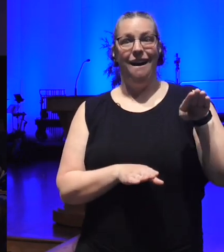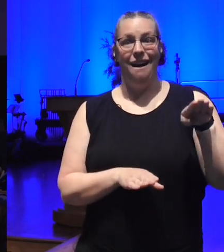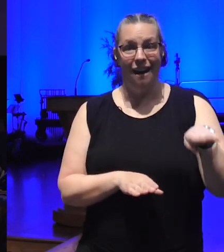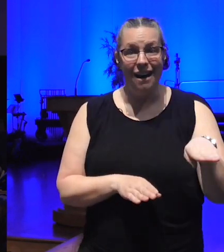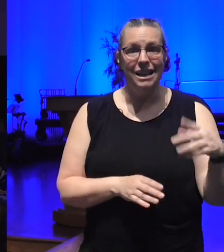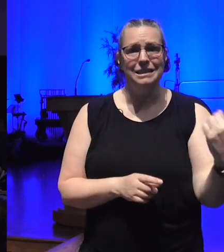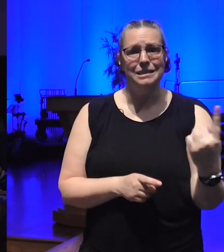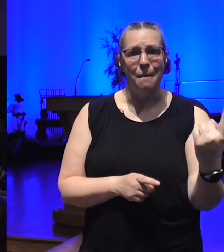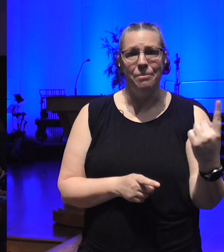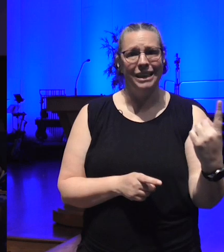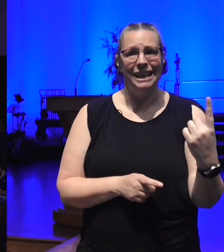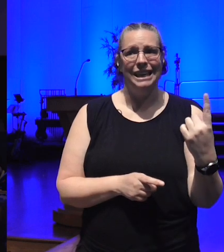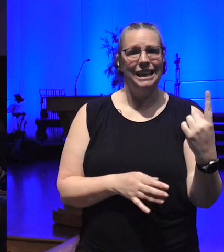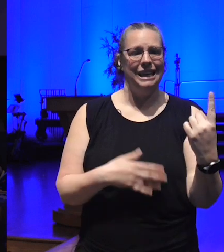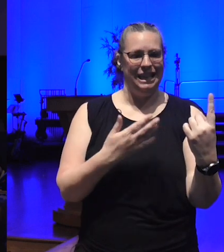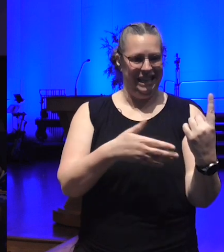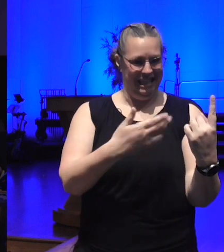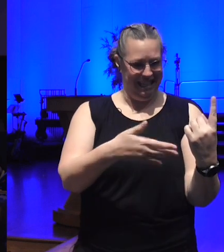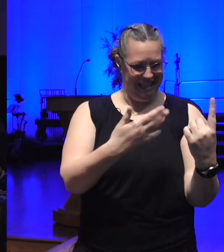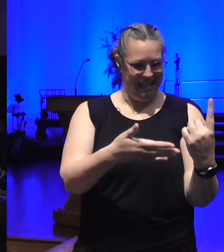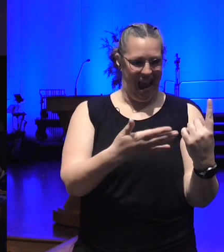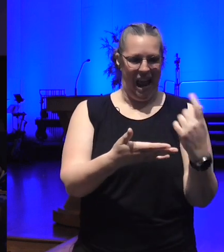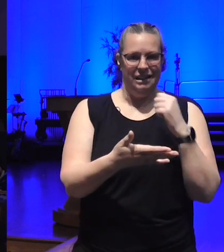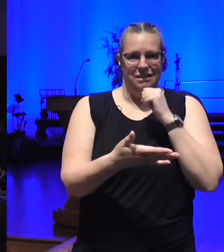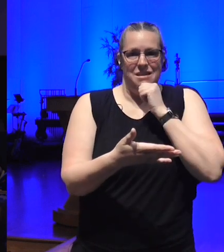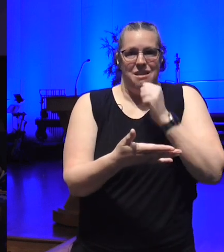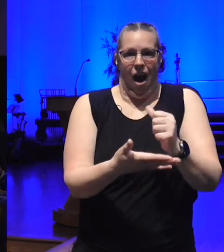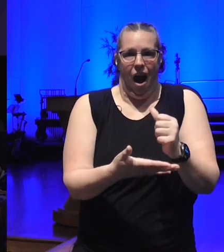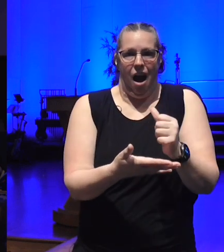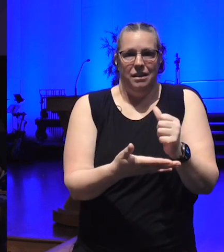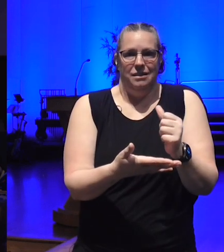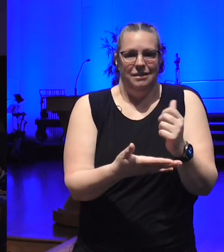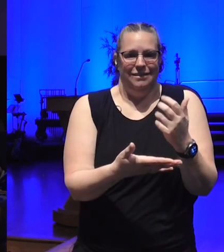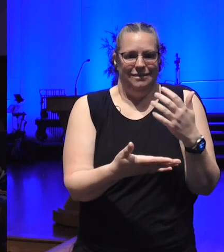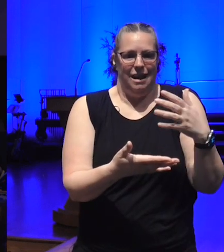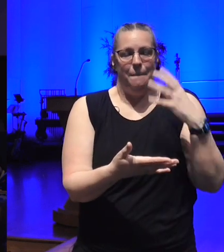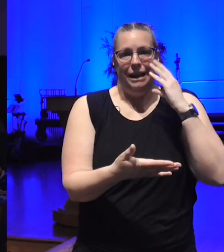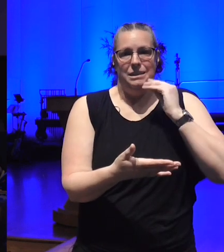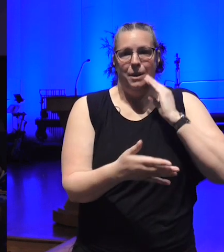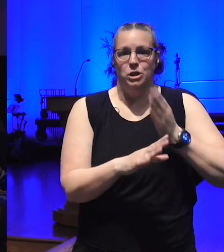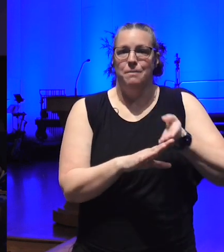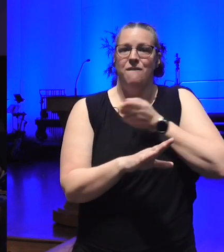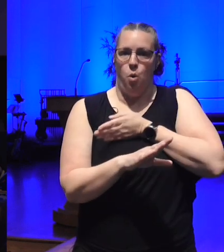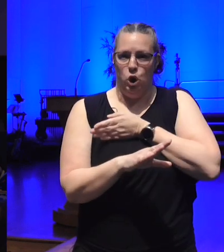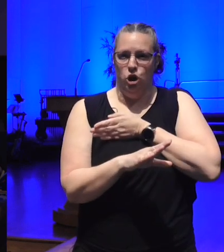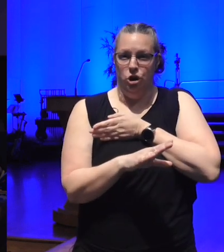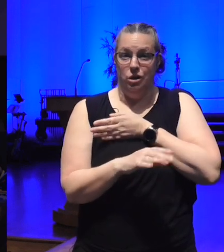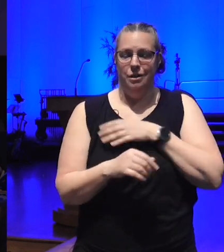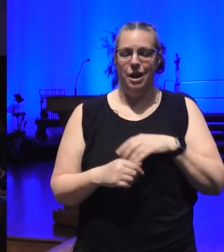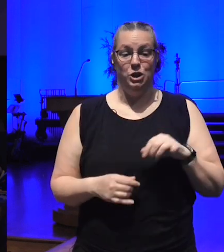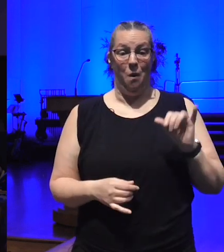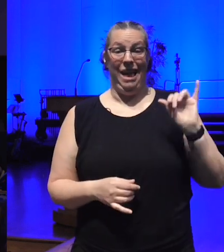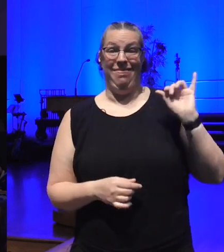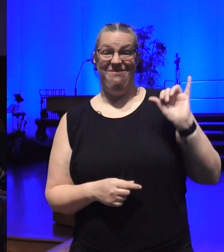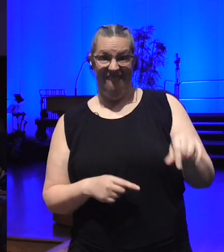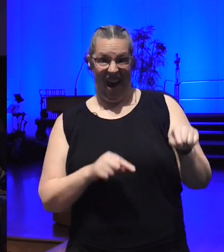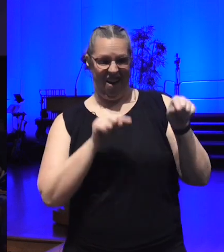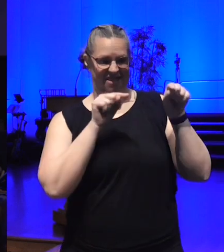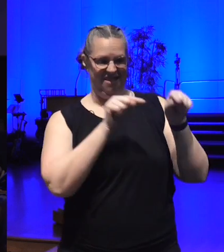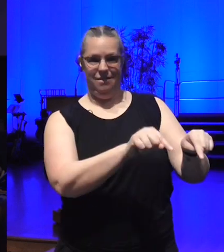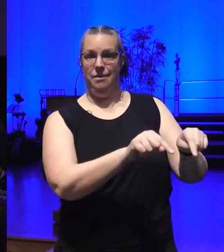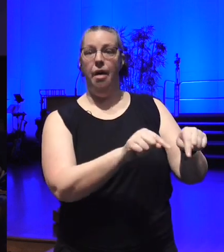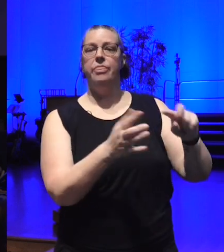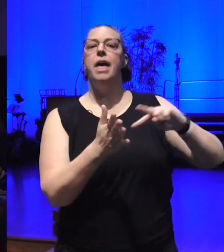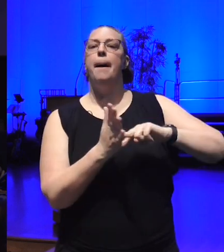path that has not been bridged or created before and in that the meaning of life is revealed to